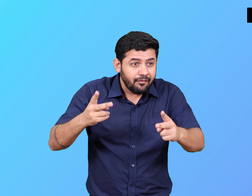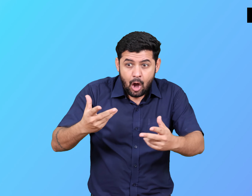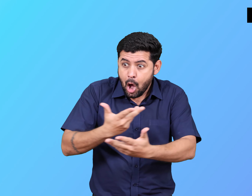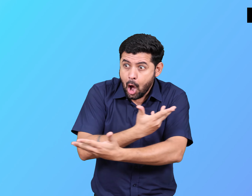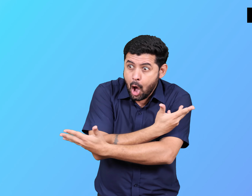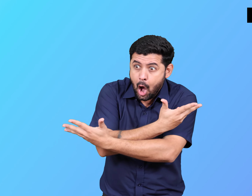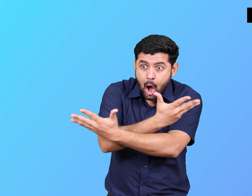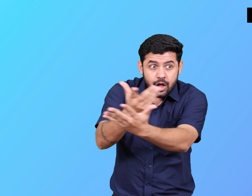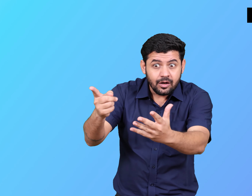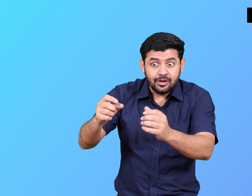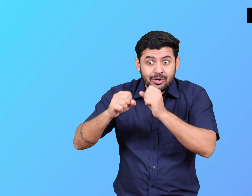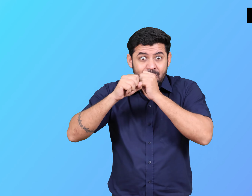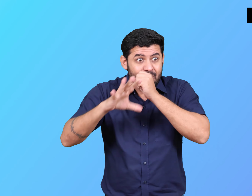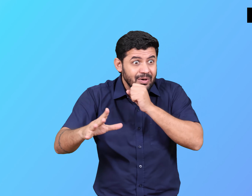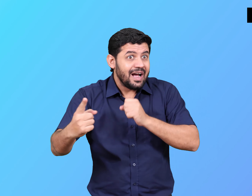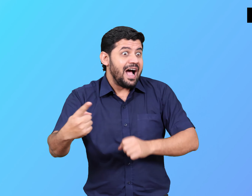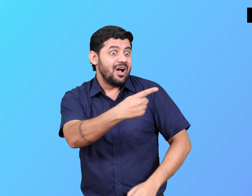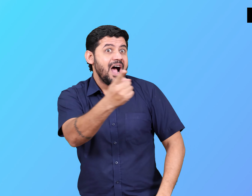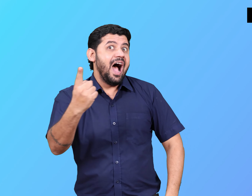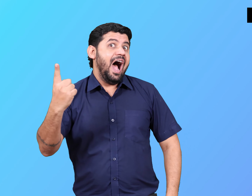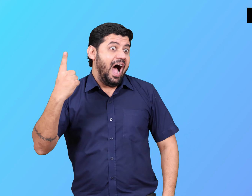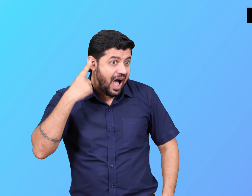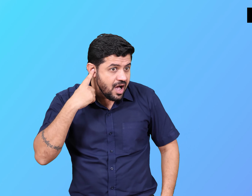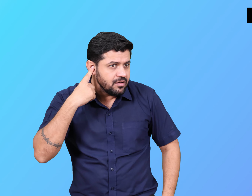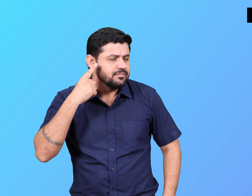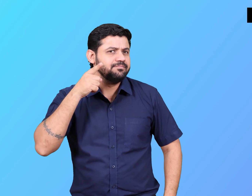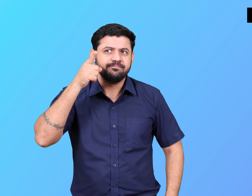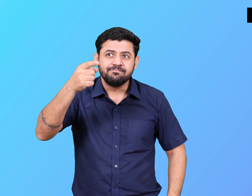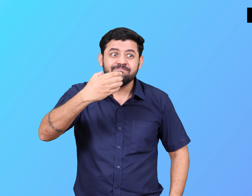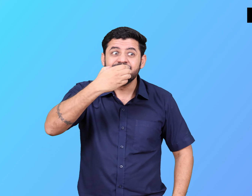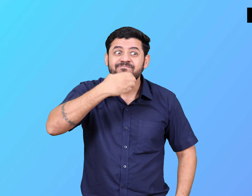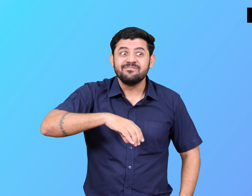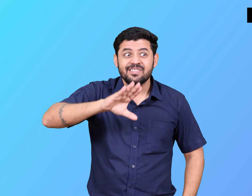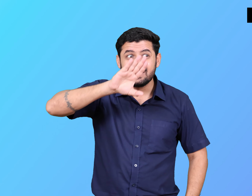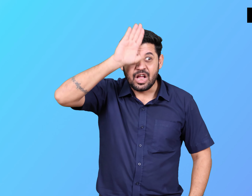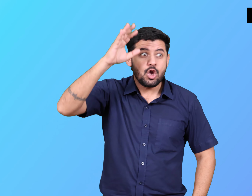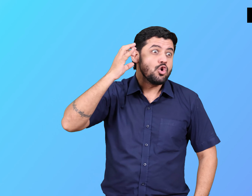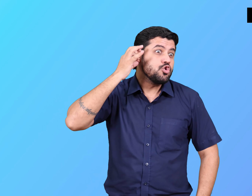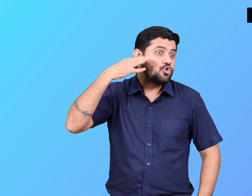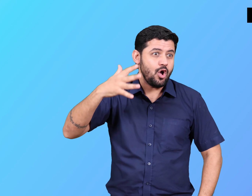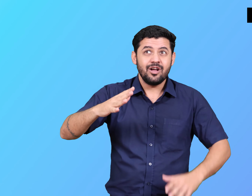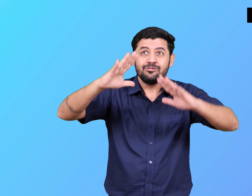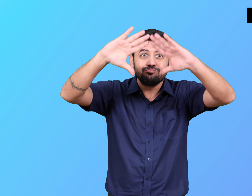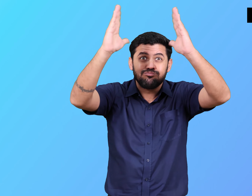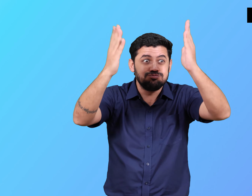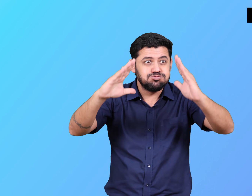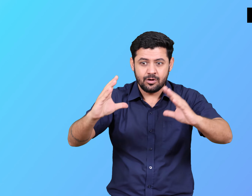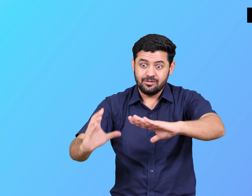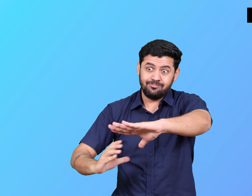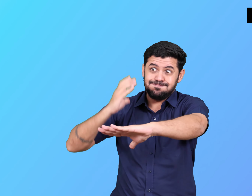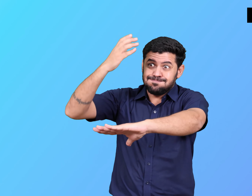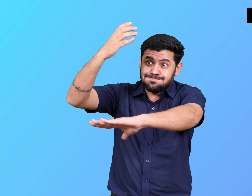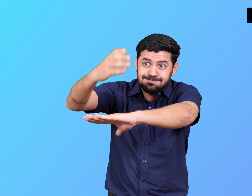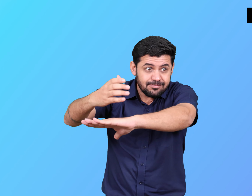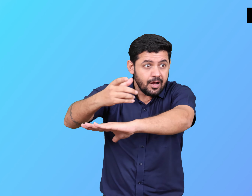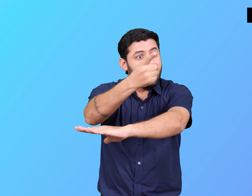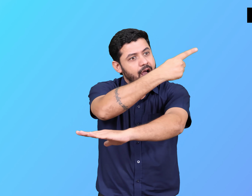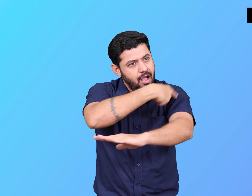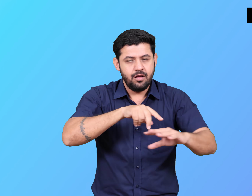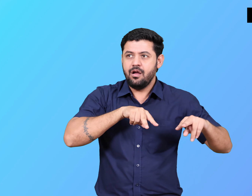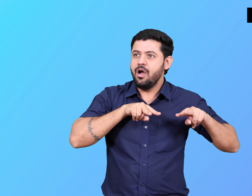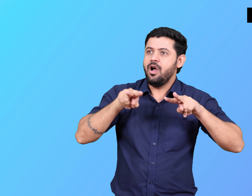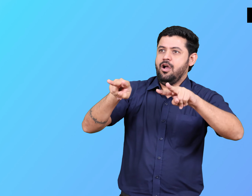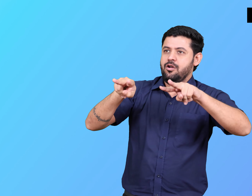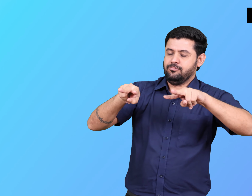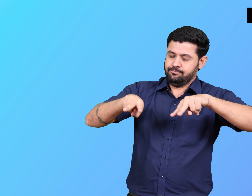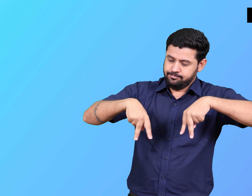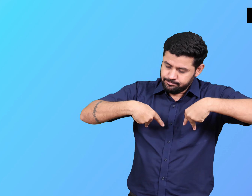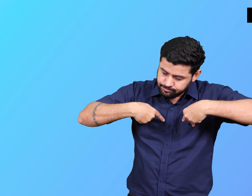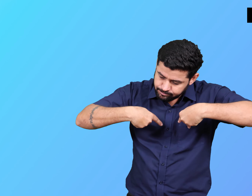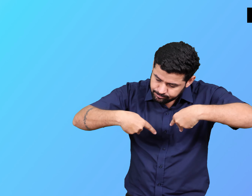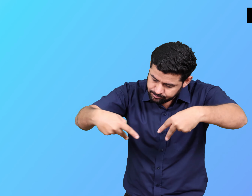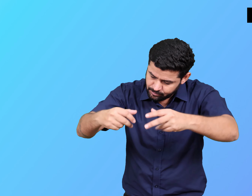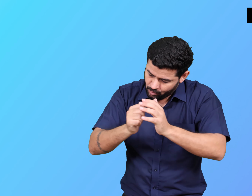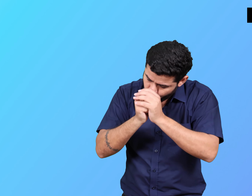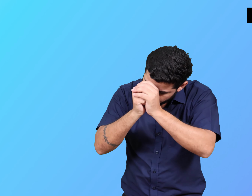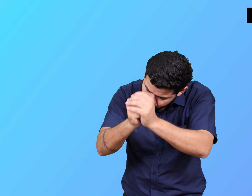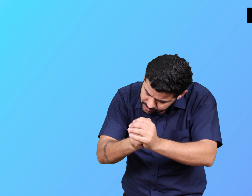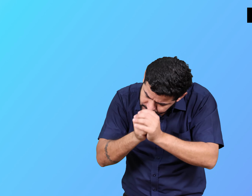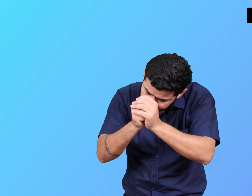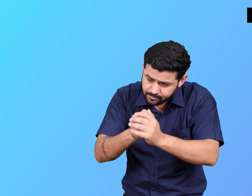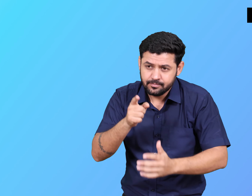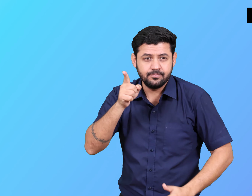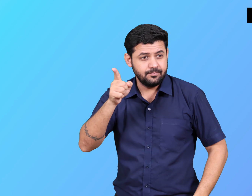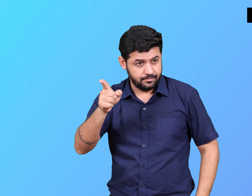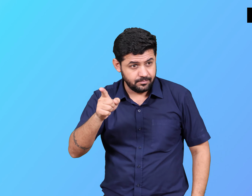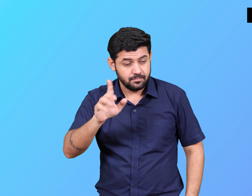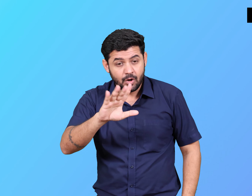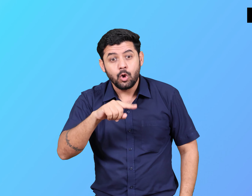and all the other musical instruments, you must worship the gold idol. King Nebuchadnezzar has set this idol up.